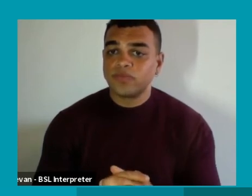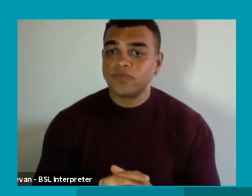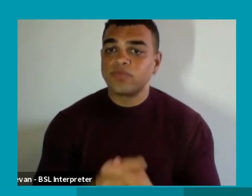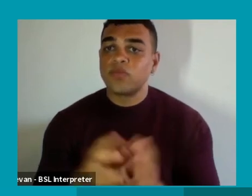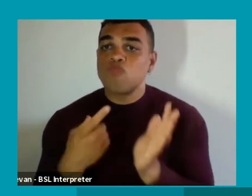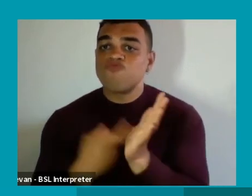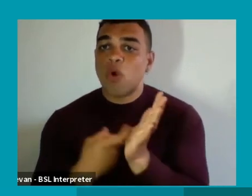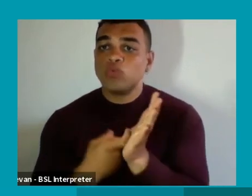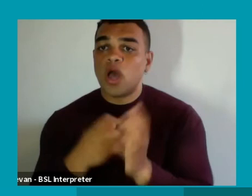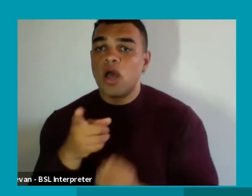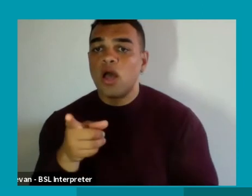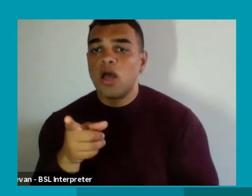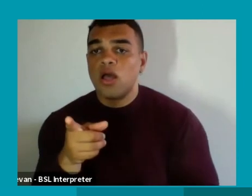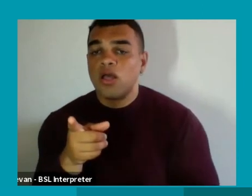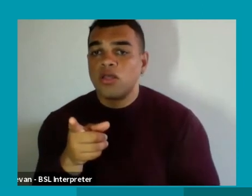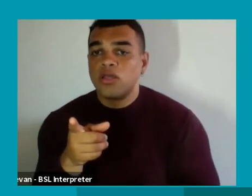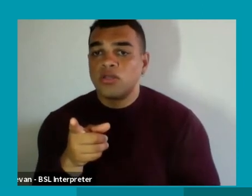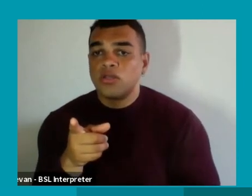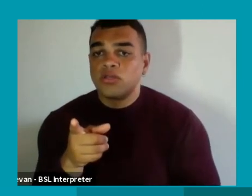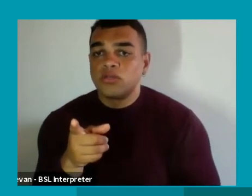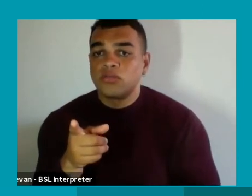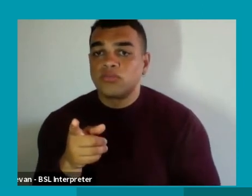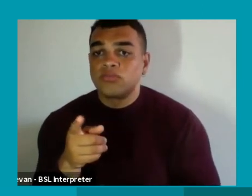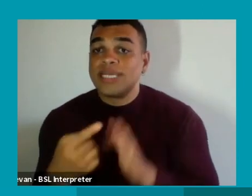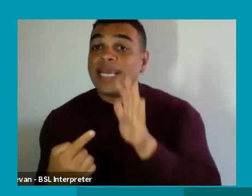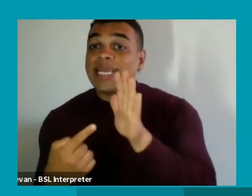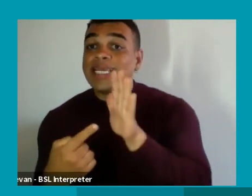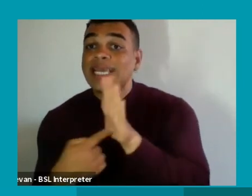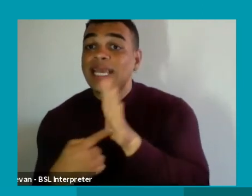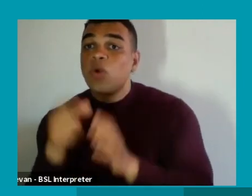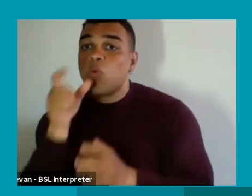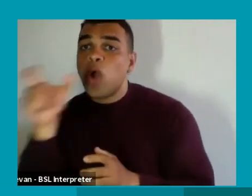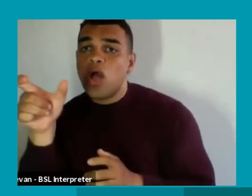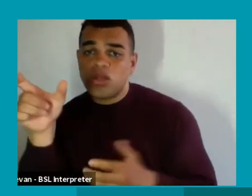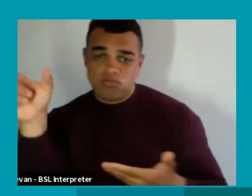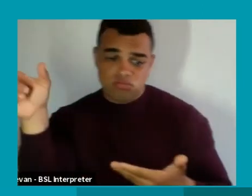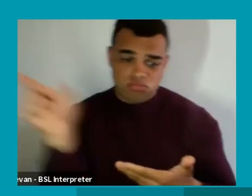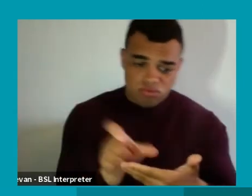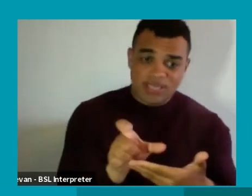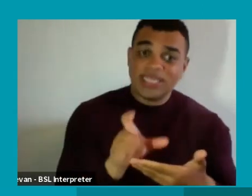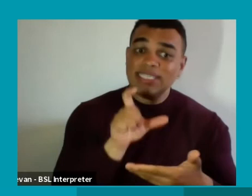the keyboards into your CV. Obviously you've mentioned the personal statement. Job titles, work sections,